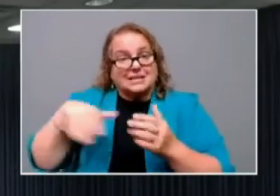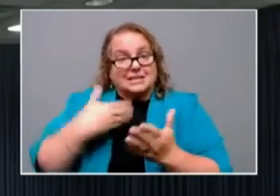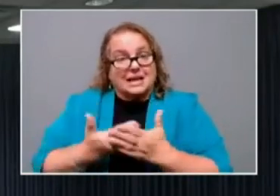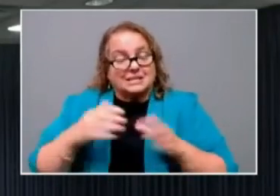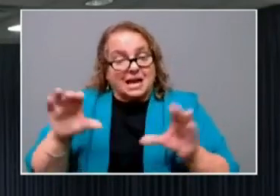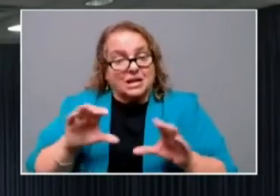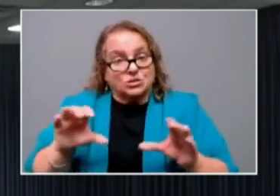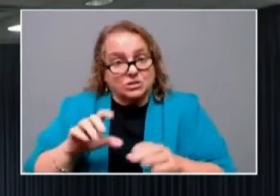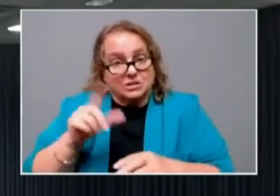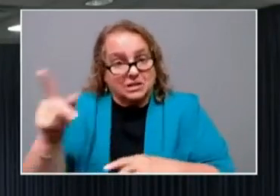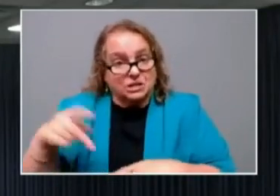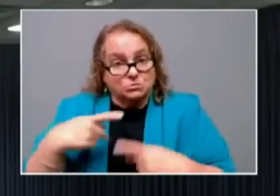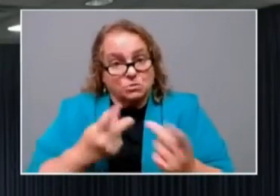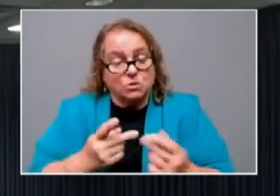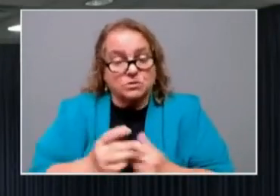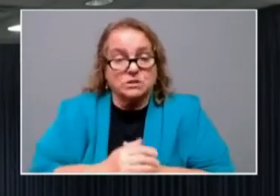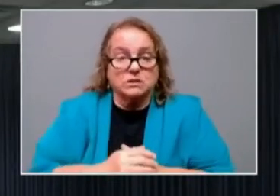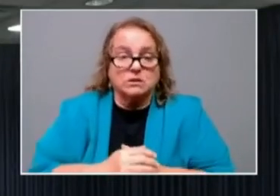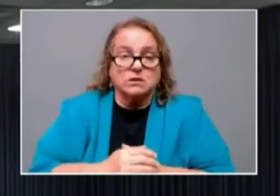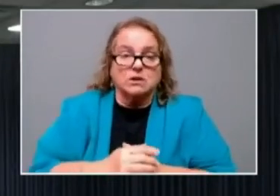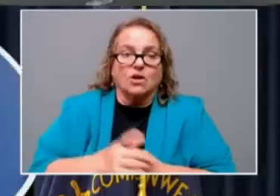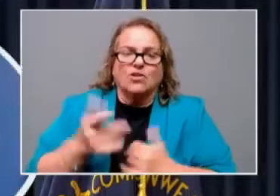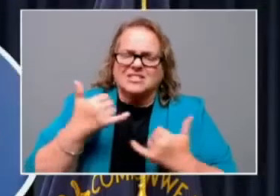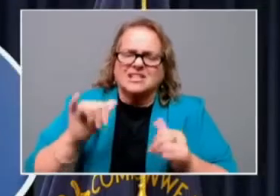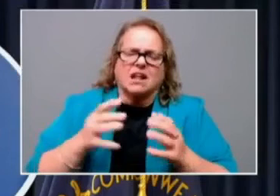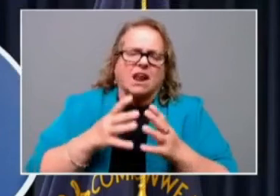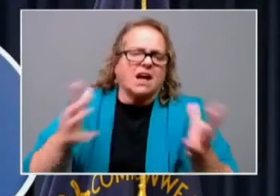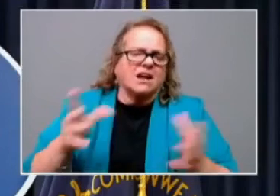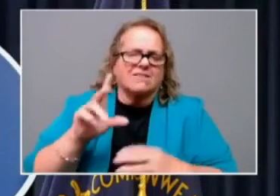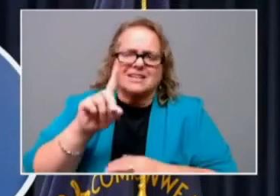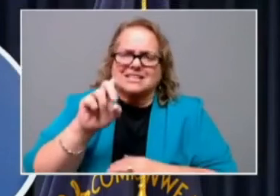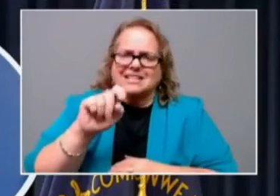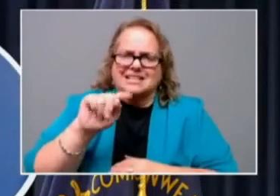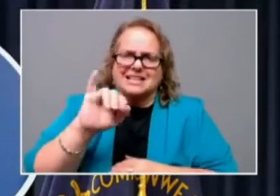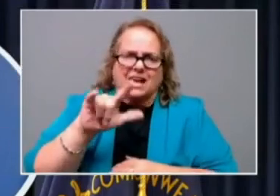So there's, there's still a lot of details that all of us are, are waiting